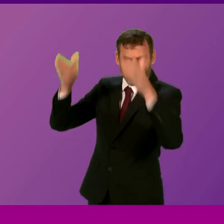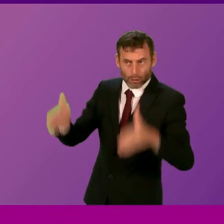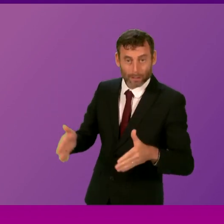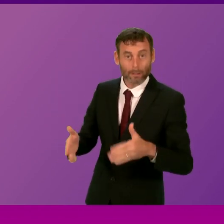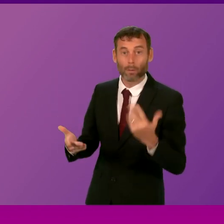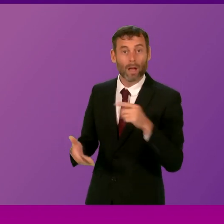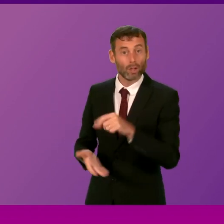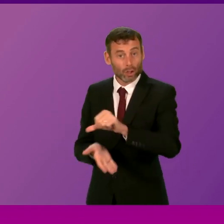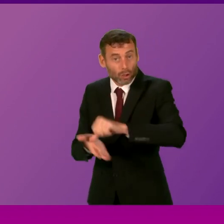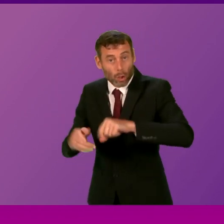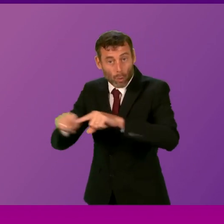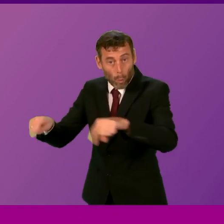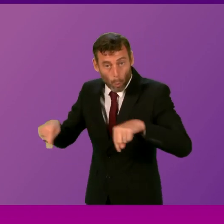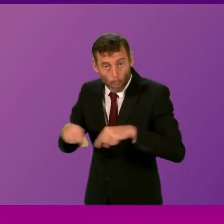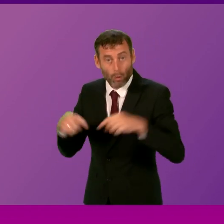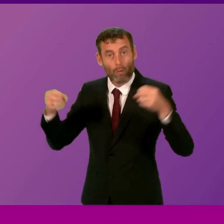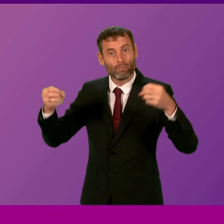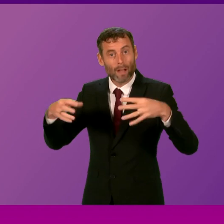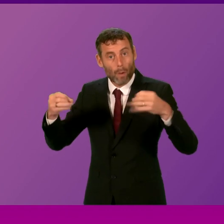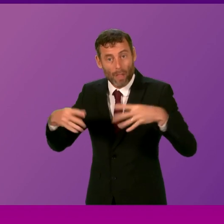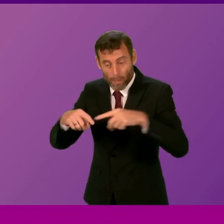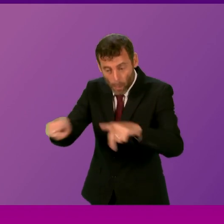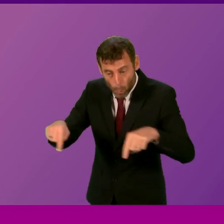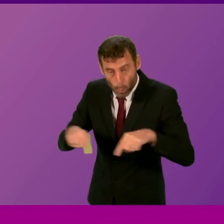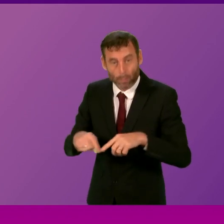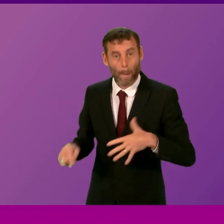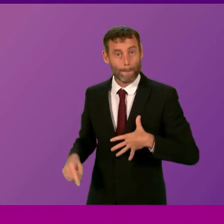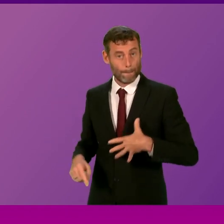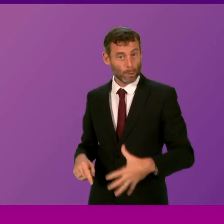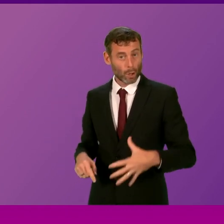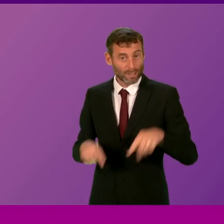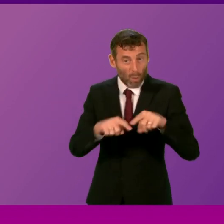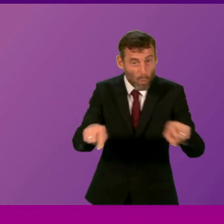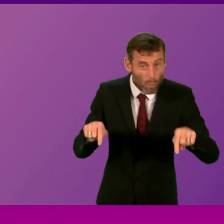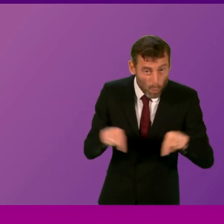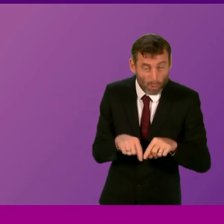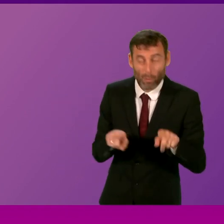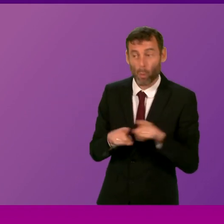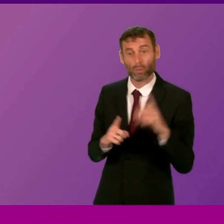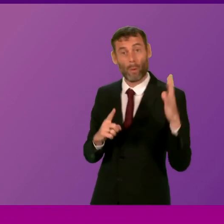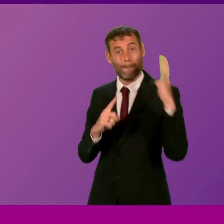radiotherapy ward. It includes maternity wards and major hospitals such as Ninewells in the